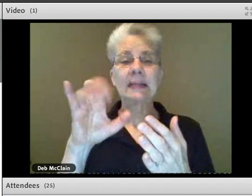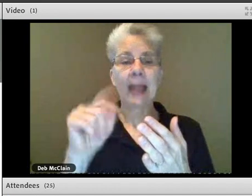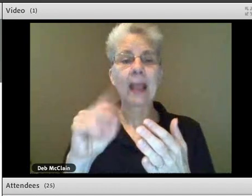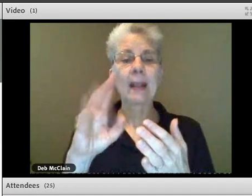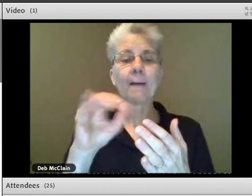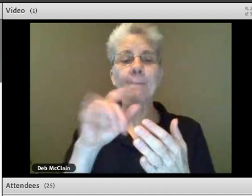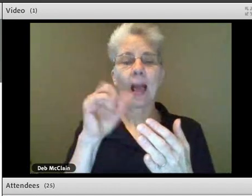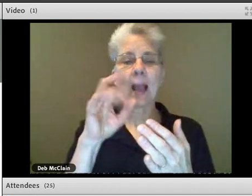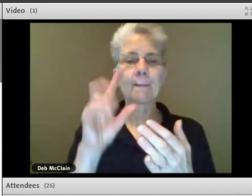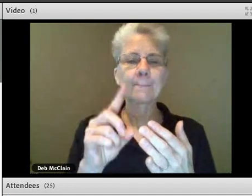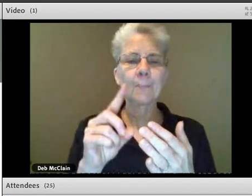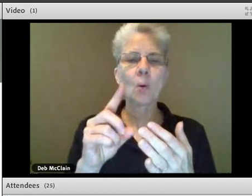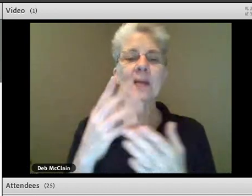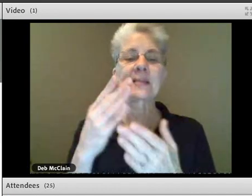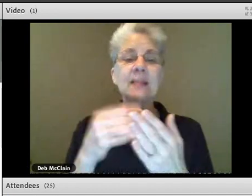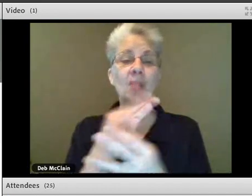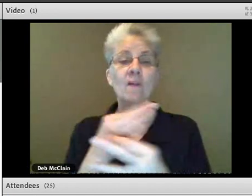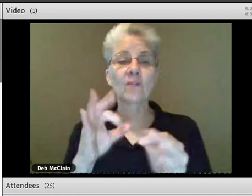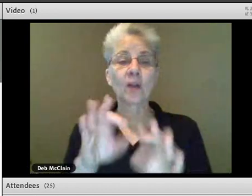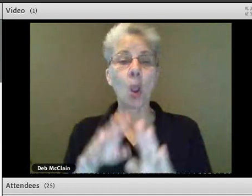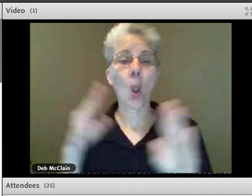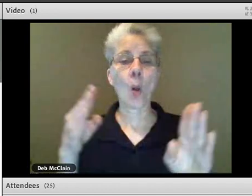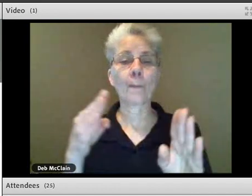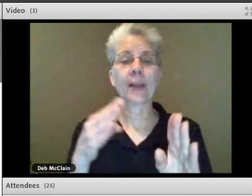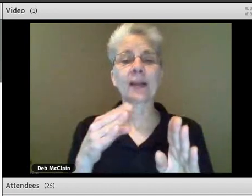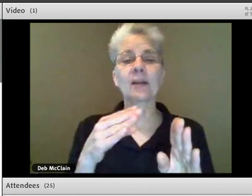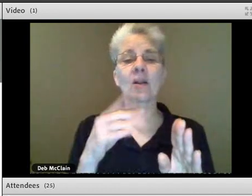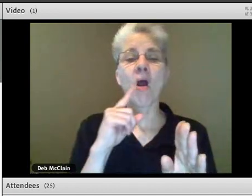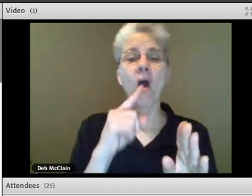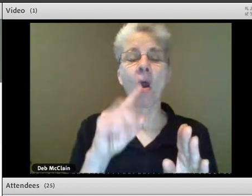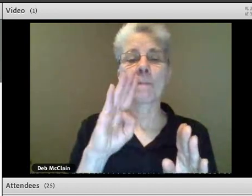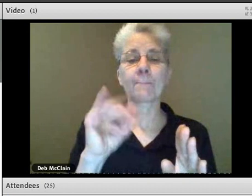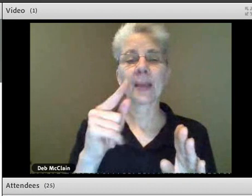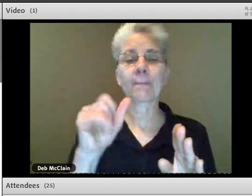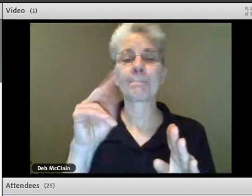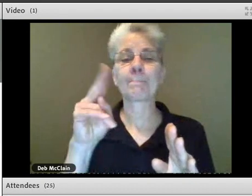Ones that are free and open-source, BigBlueButton, and it works fairly well, and what's really great is,